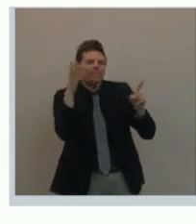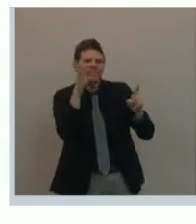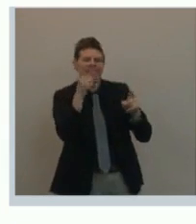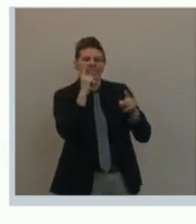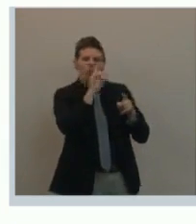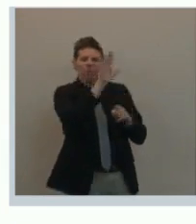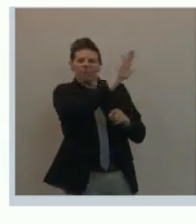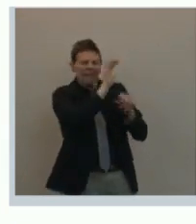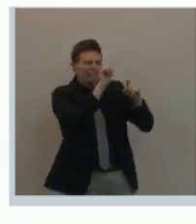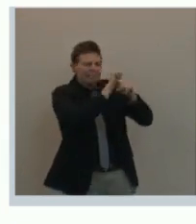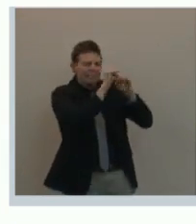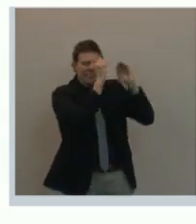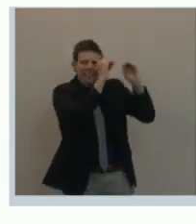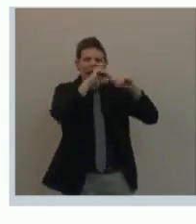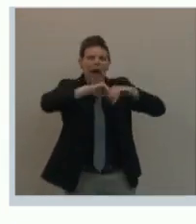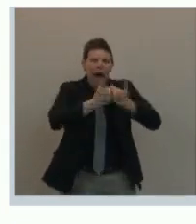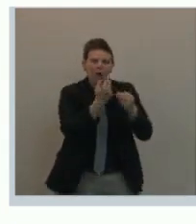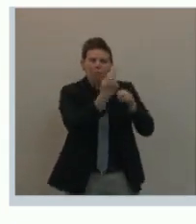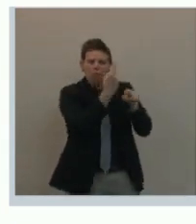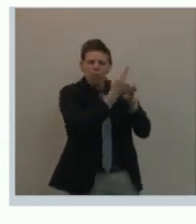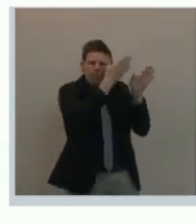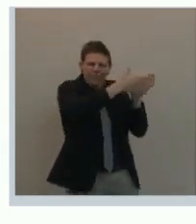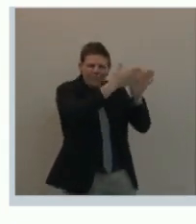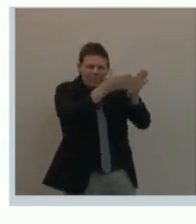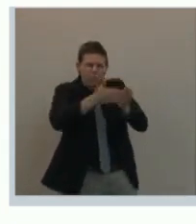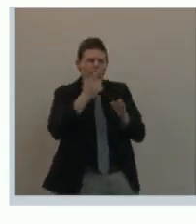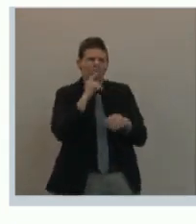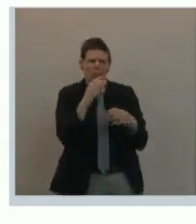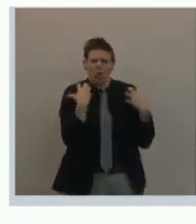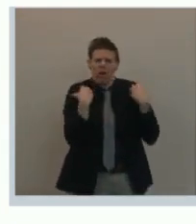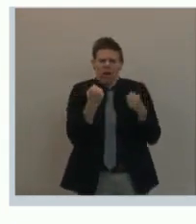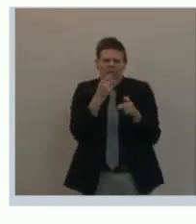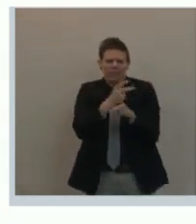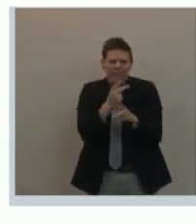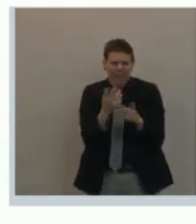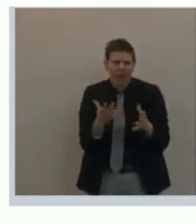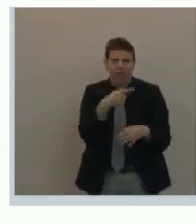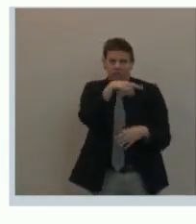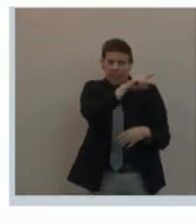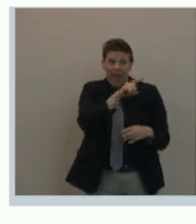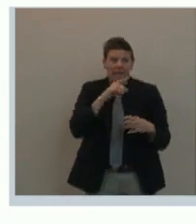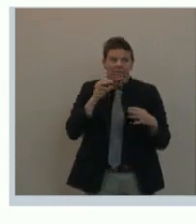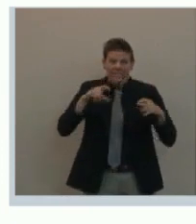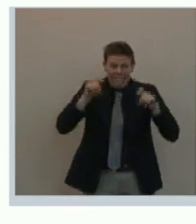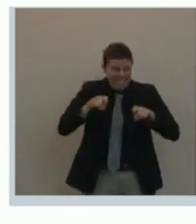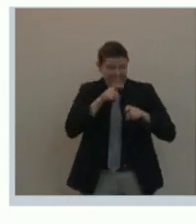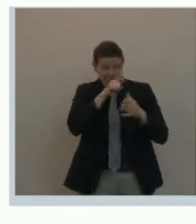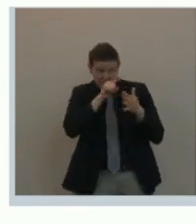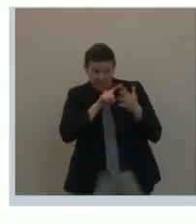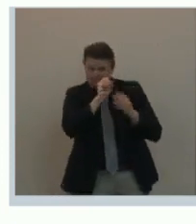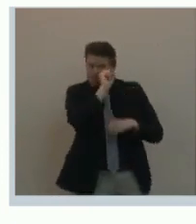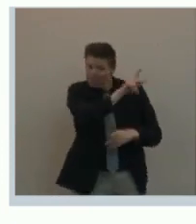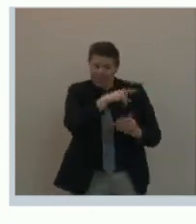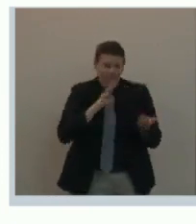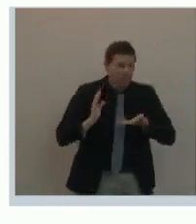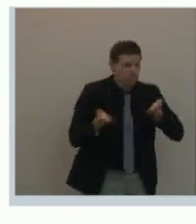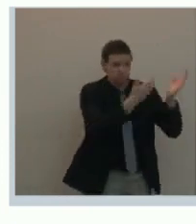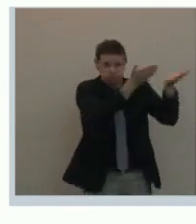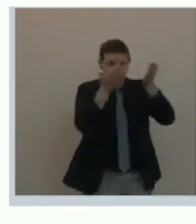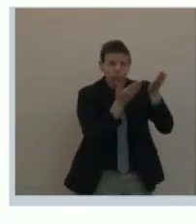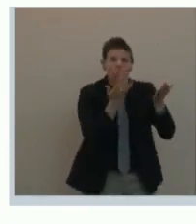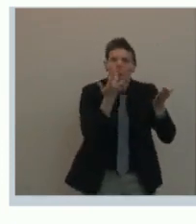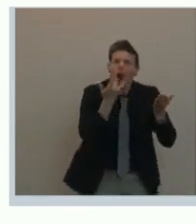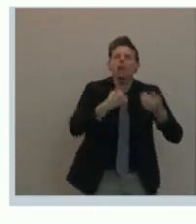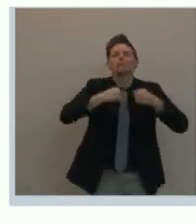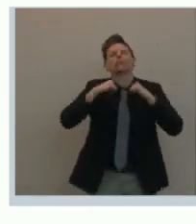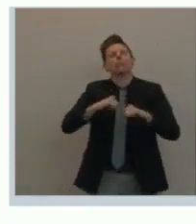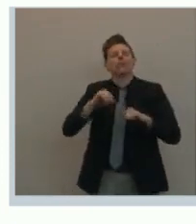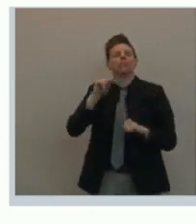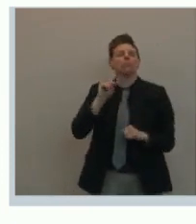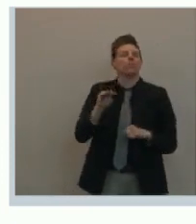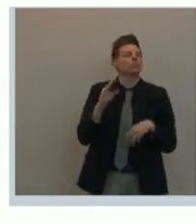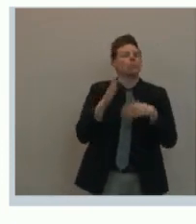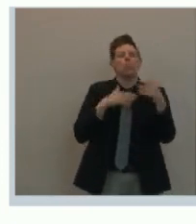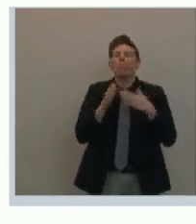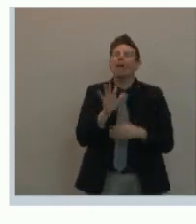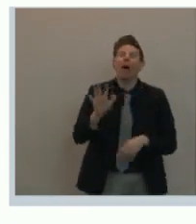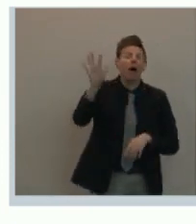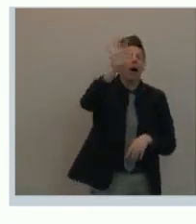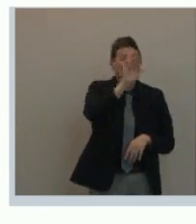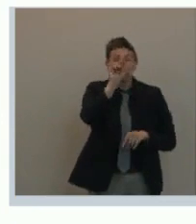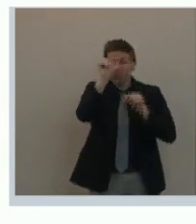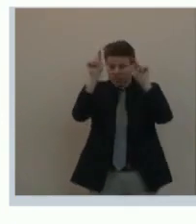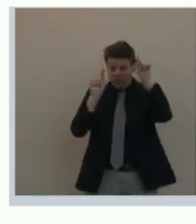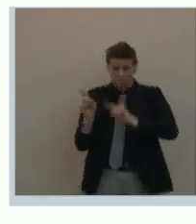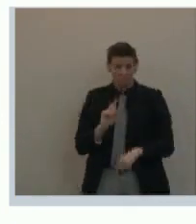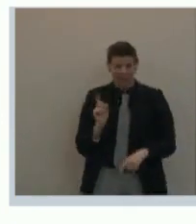JUST TOOK VENTILATORS TO ASSURE FARMINGTON AND PROVIDED DIRECT CARE SUPPORT AND TRAINING TO MAKE SURE THAT EVERY SINGLE INDIVIDUAL AND HEALTH CARE PROVIDER GETS EVERYTHING THAT